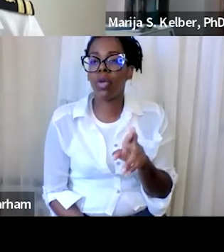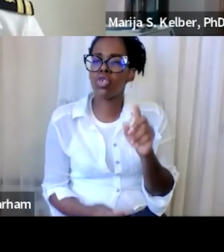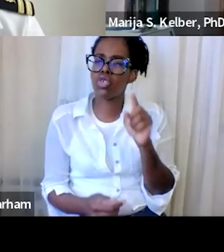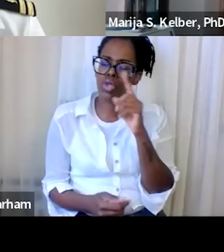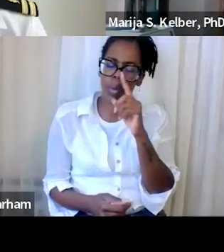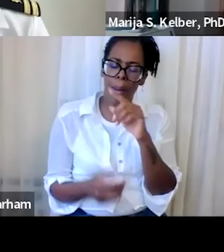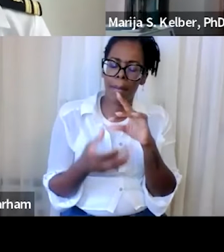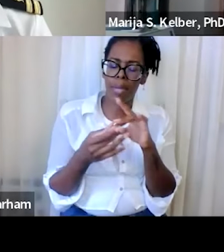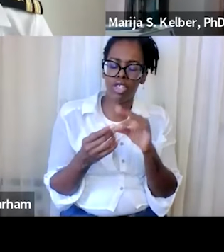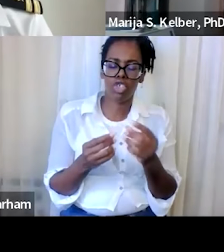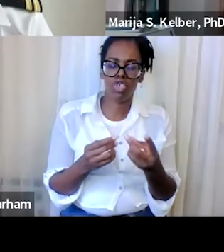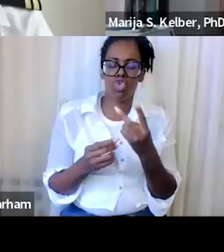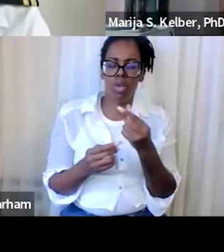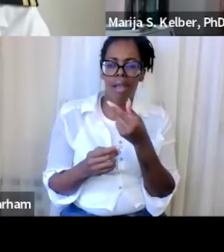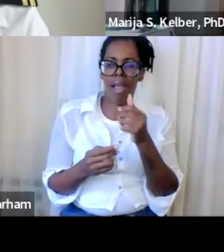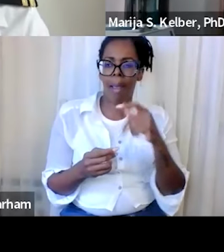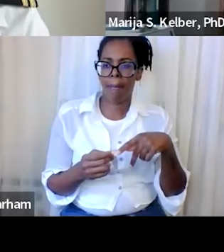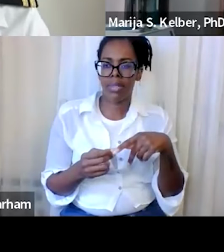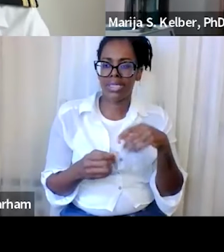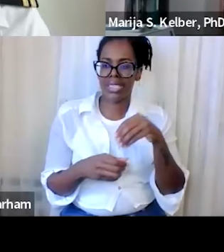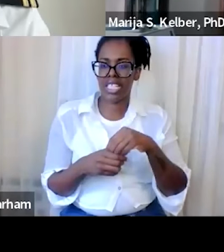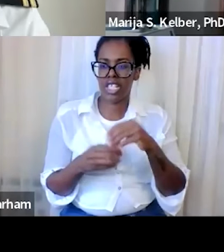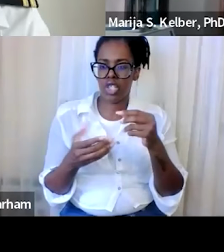in your research that you mentioned are most needed?"